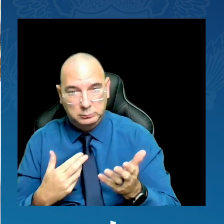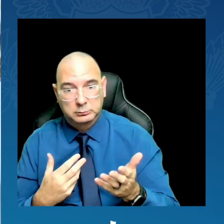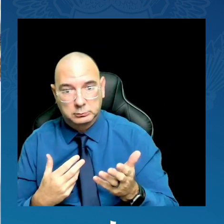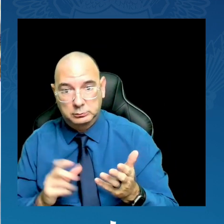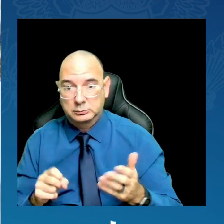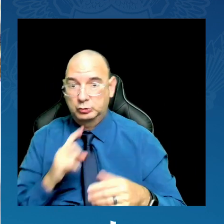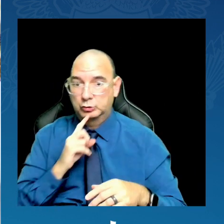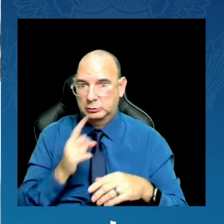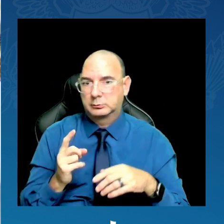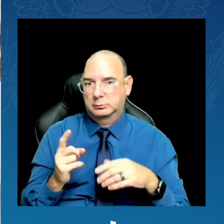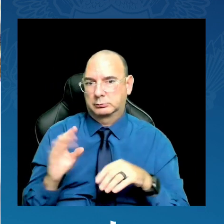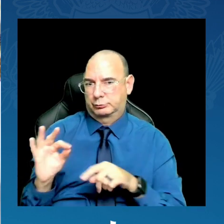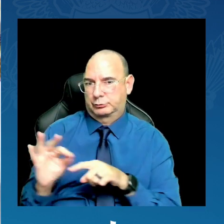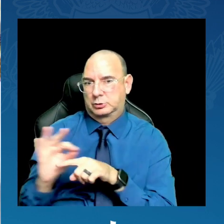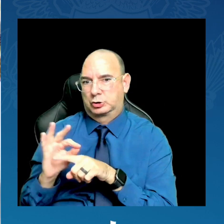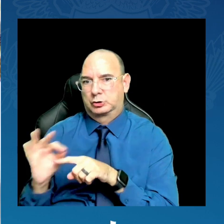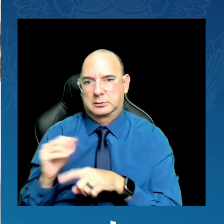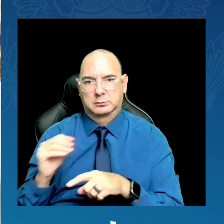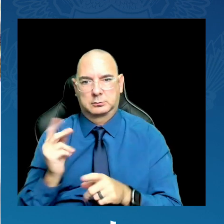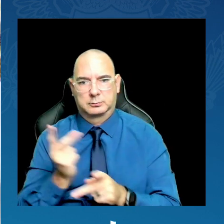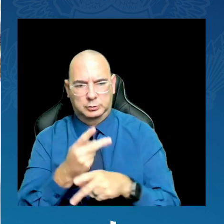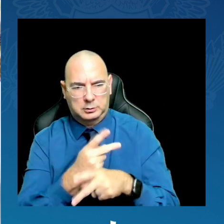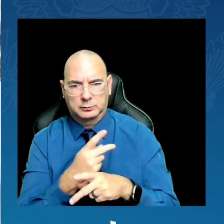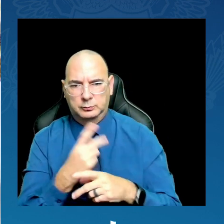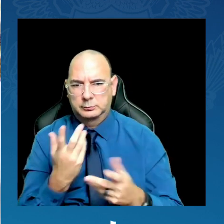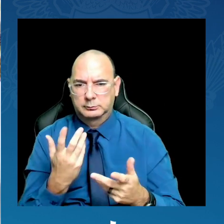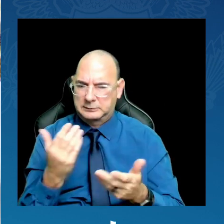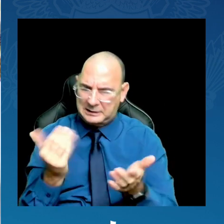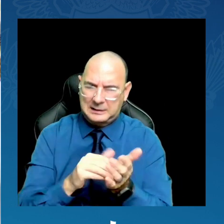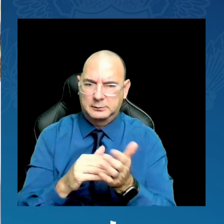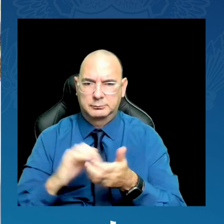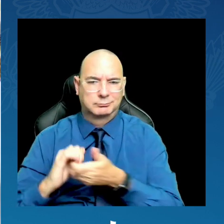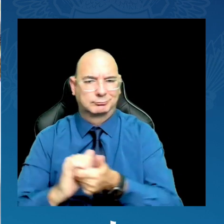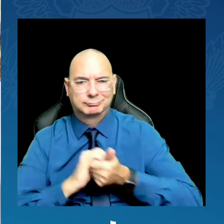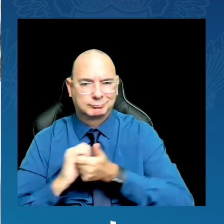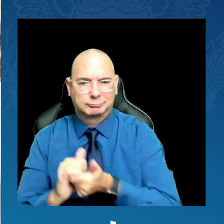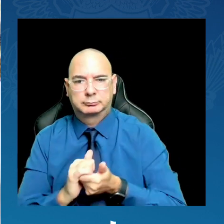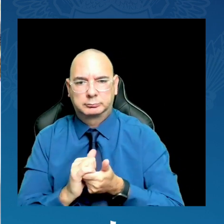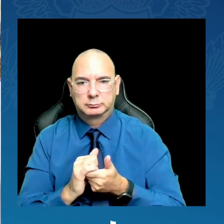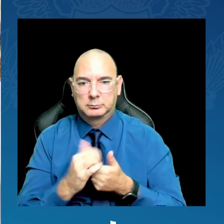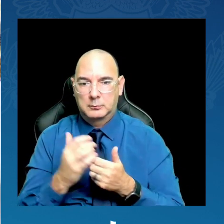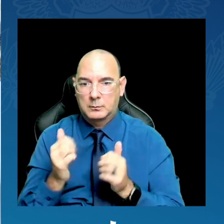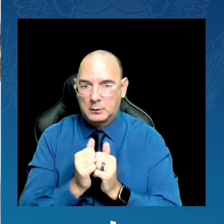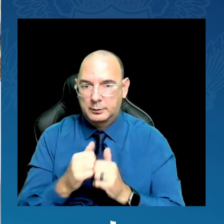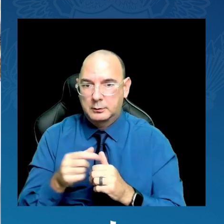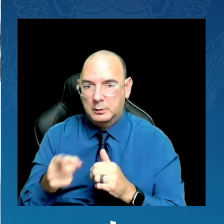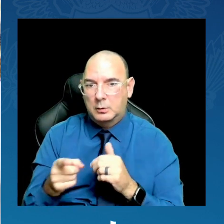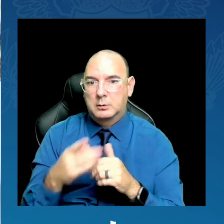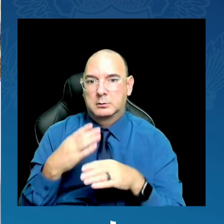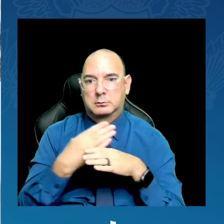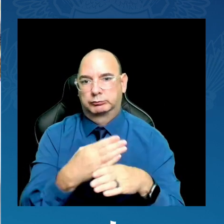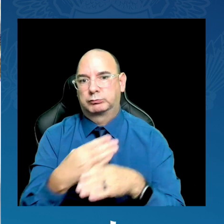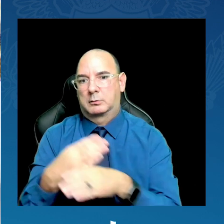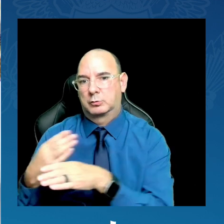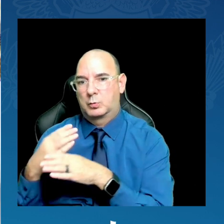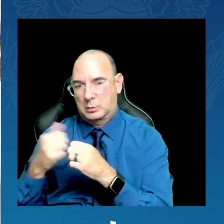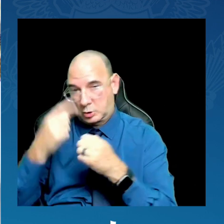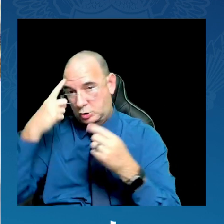collaboration with a mutual commitment to maximizing the potential of space